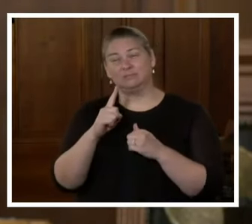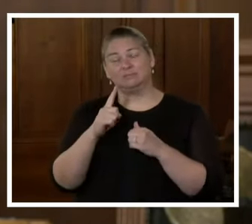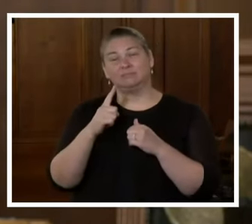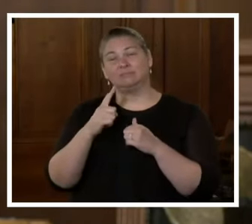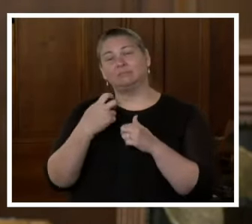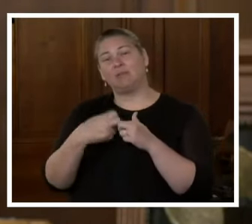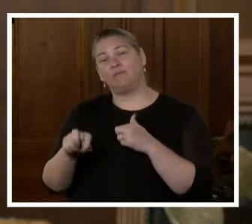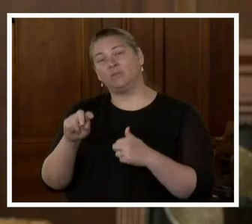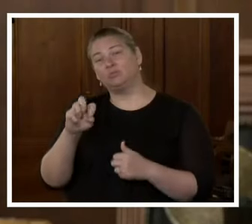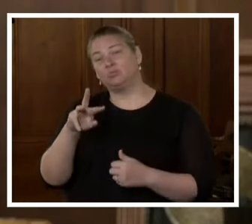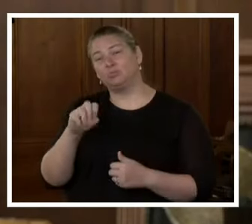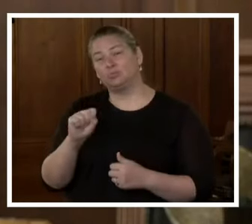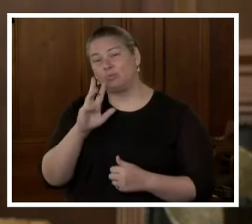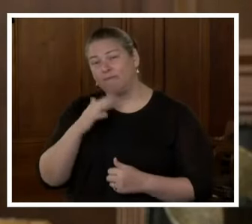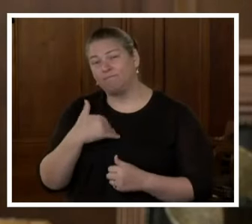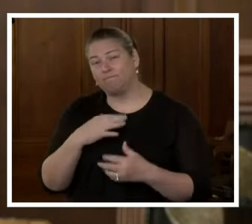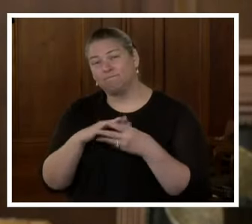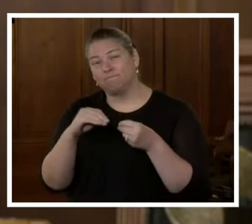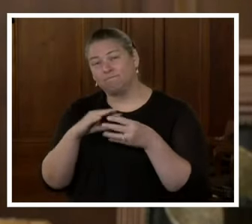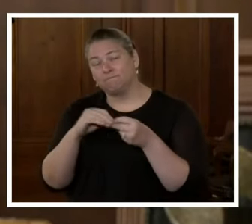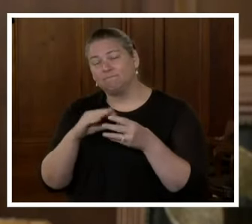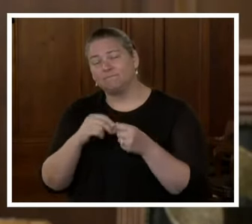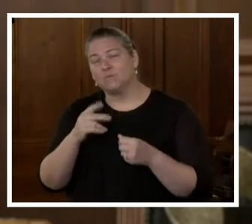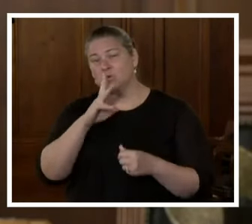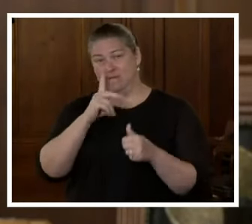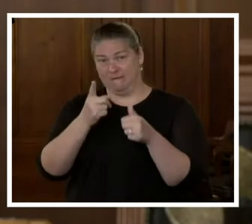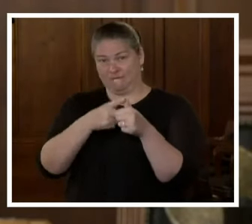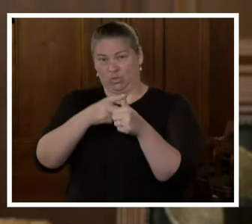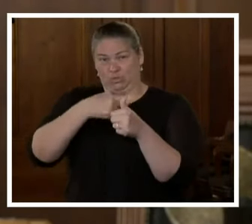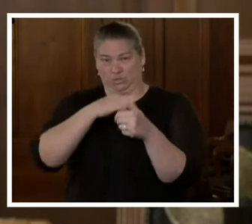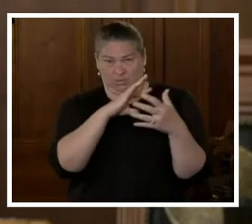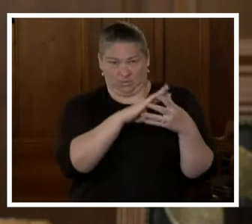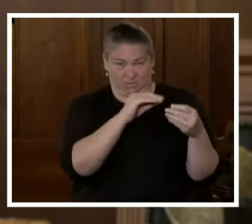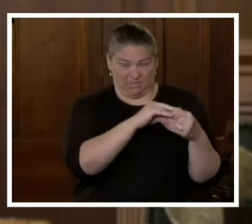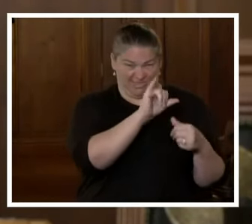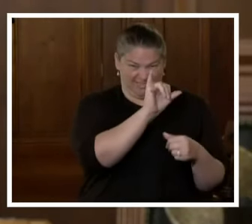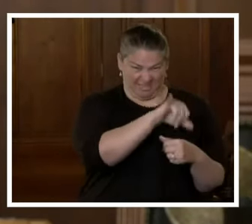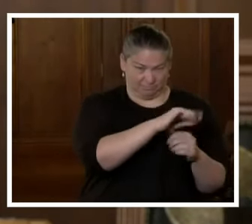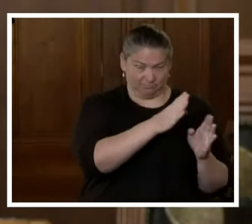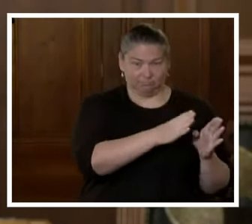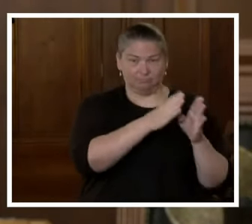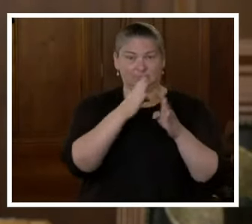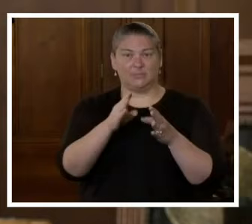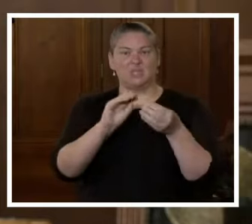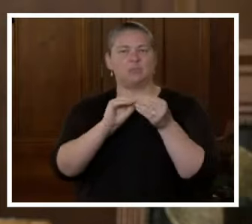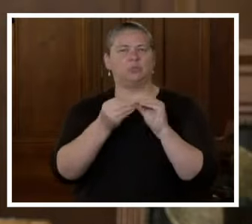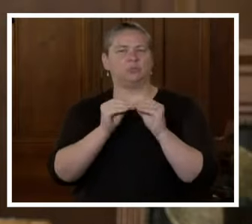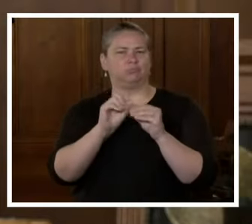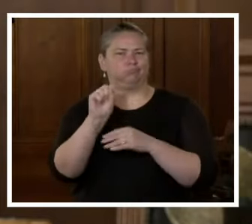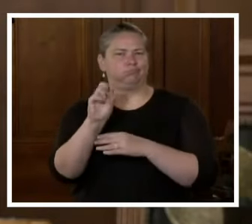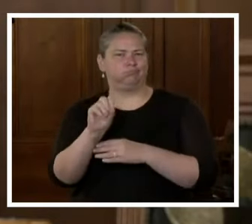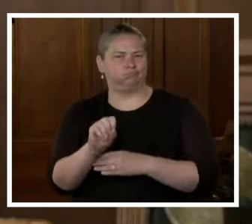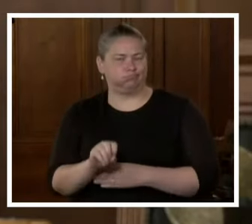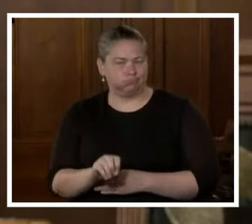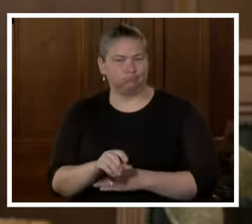ON OUR COVID LIST. IT'S A NINE-MONTH-OLD.